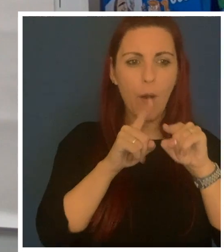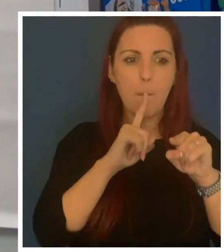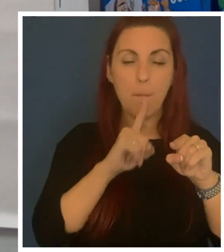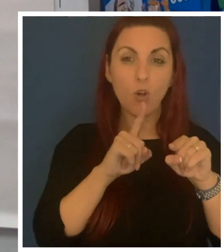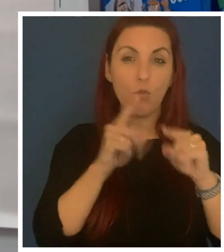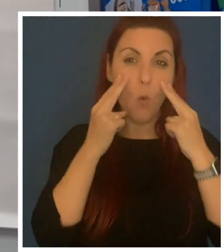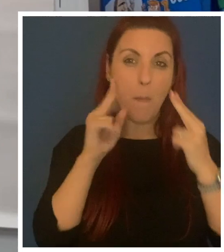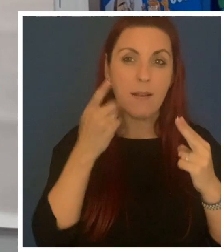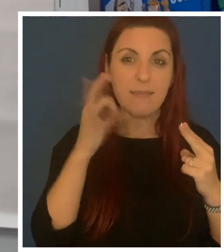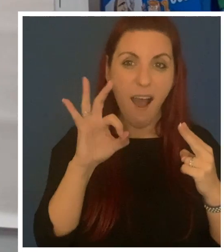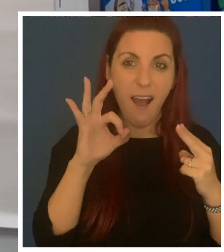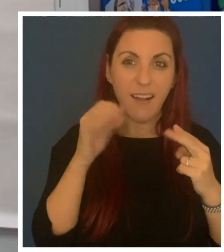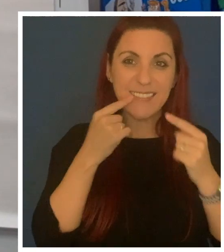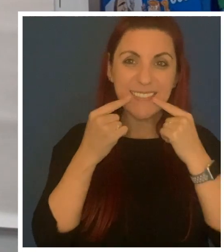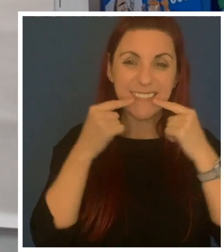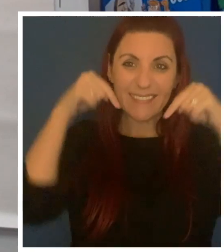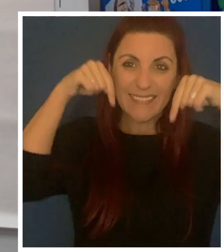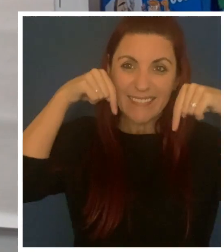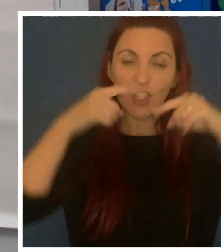sharp and Sparkie is no exception to that.